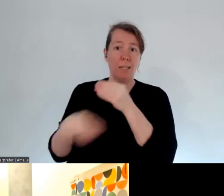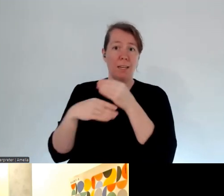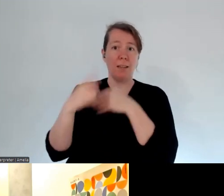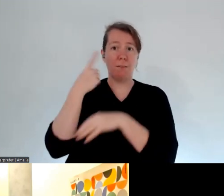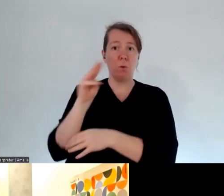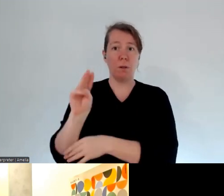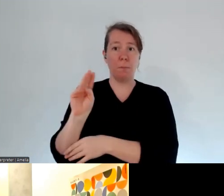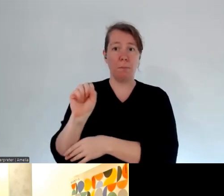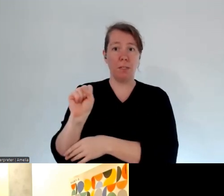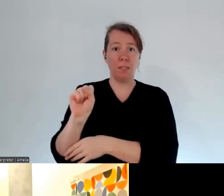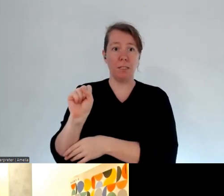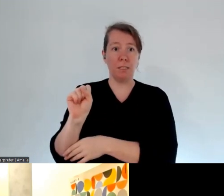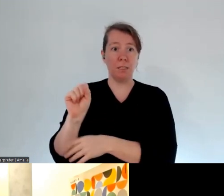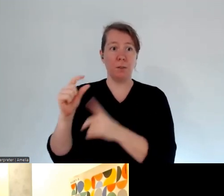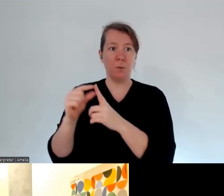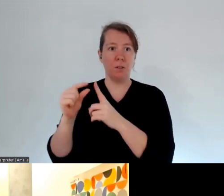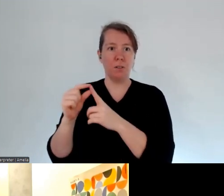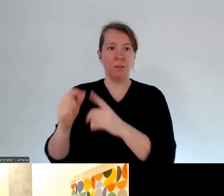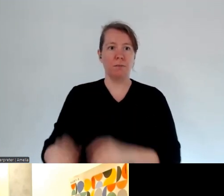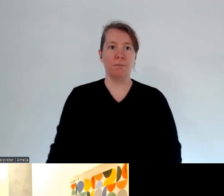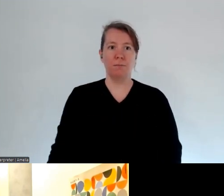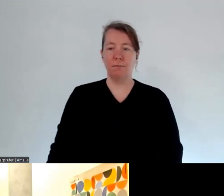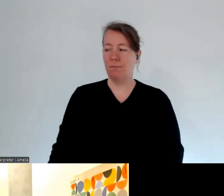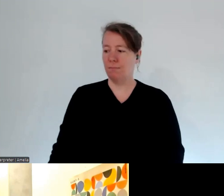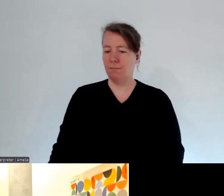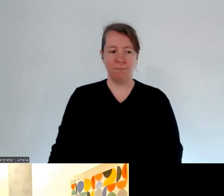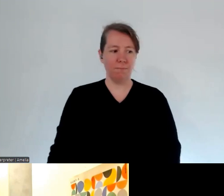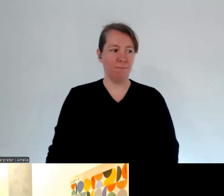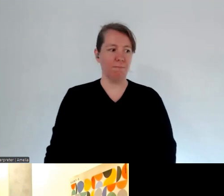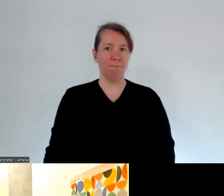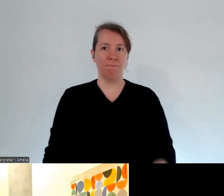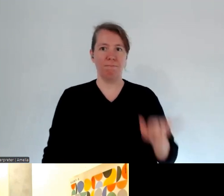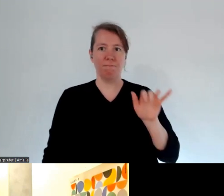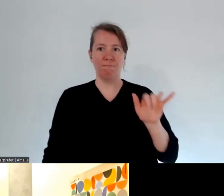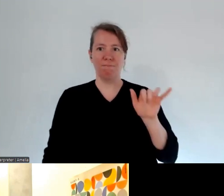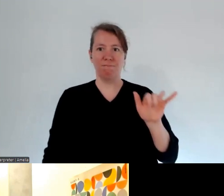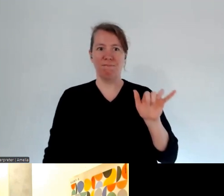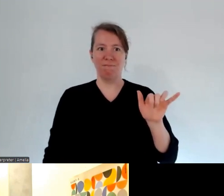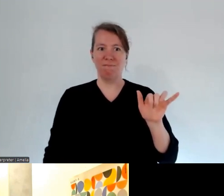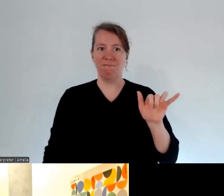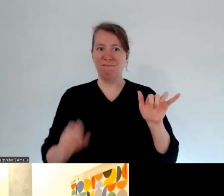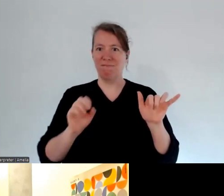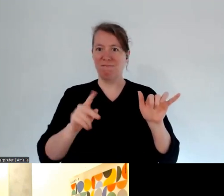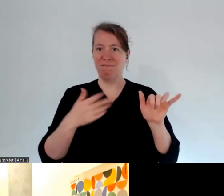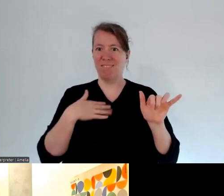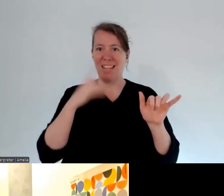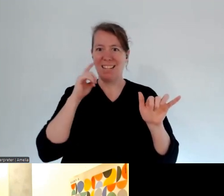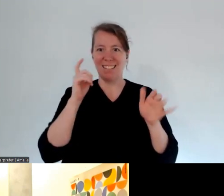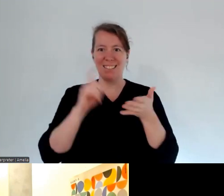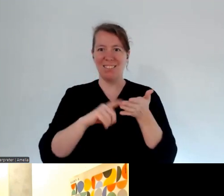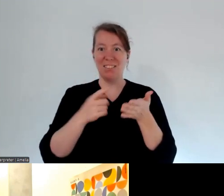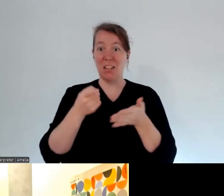(Elliott Stevens) Well, Charles, it sounds like... um, it sounds like you definitely recommend it. And I - I've, I've been - I'm not an expert in this stuff.